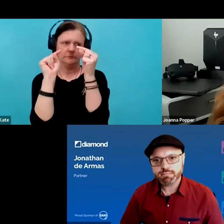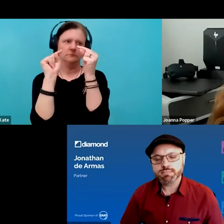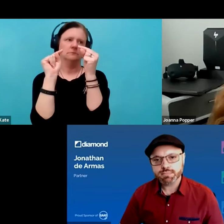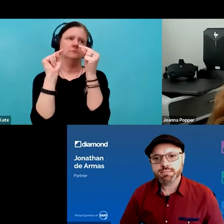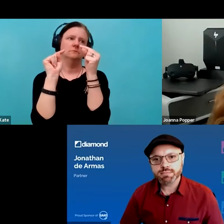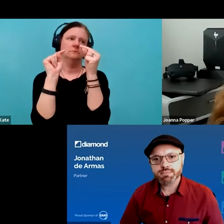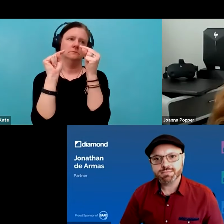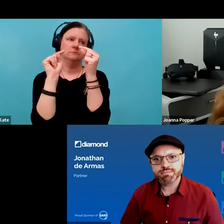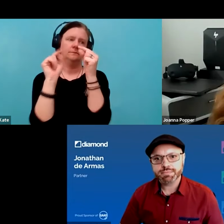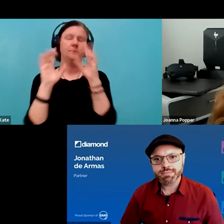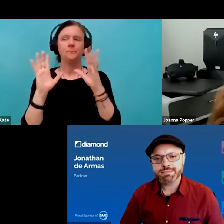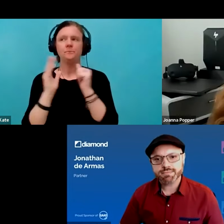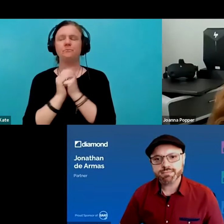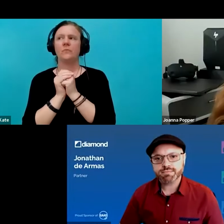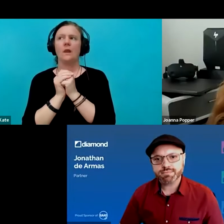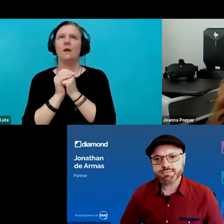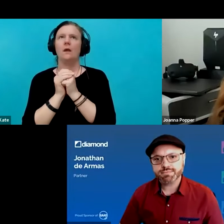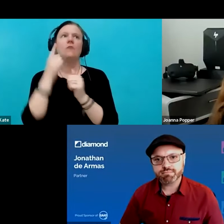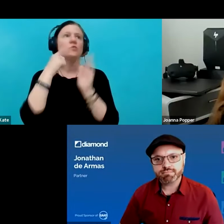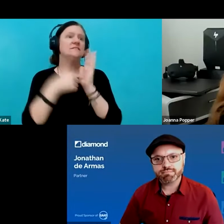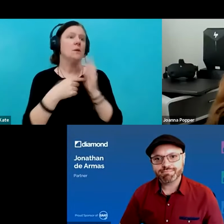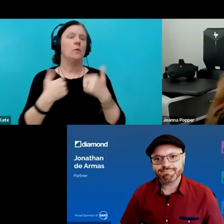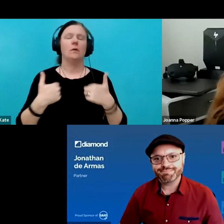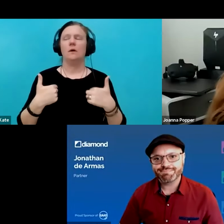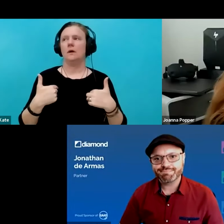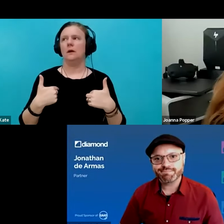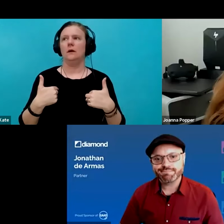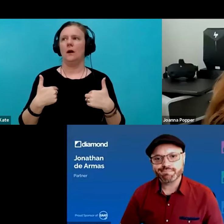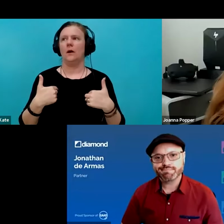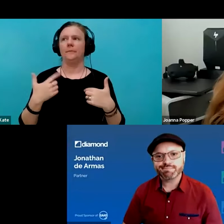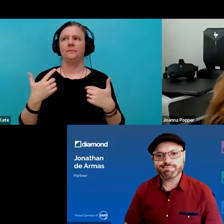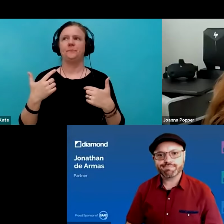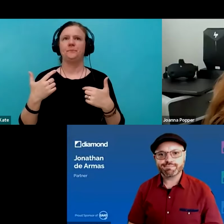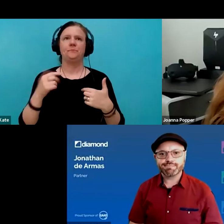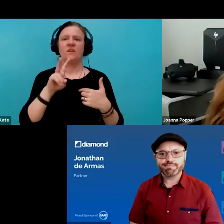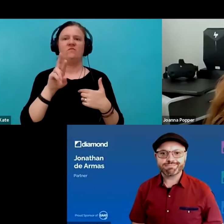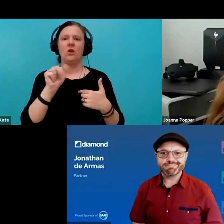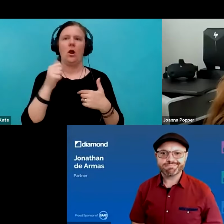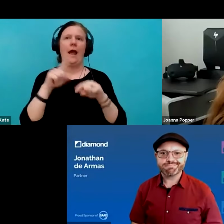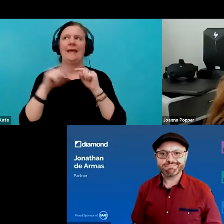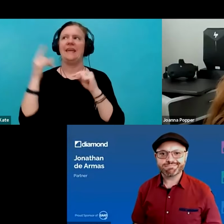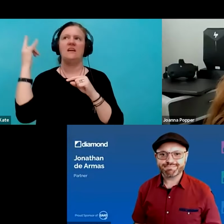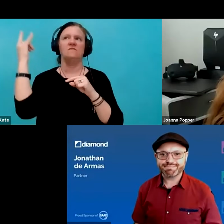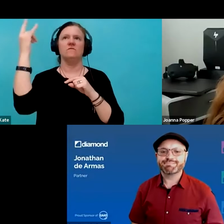and make me sick. So like I can't fly around the VR world or anything like that